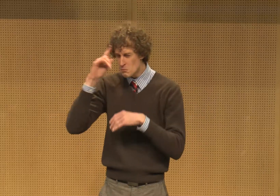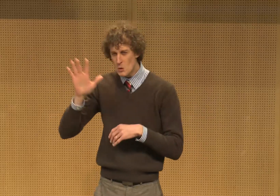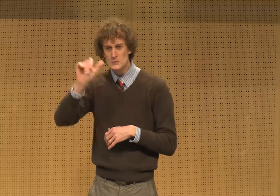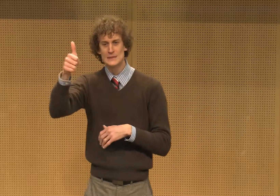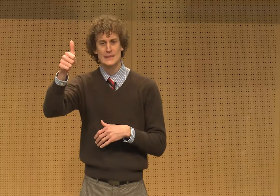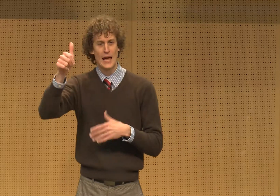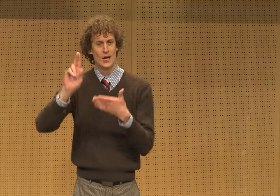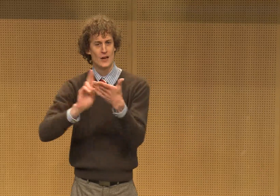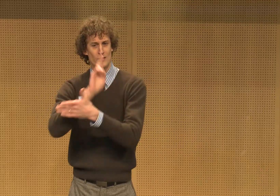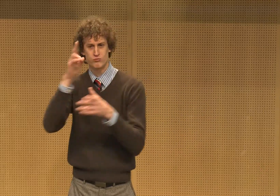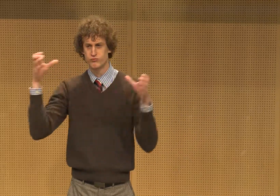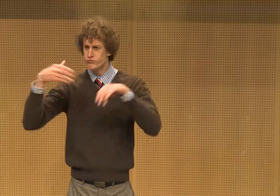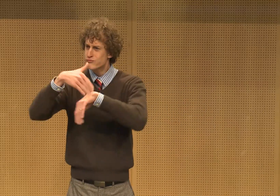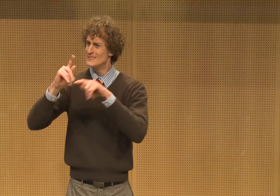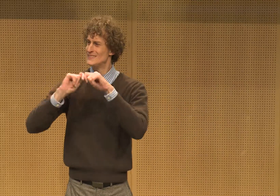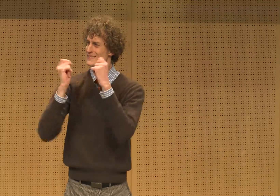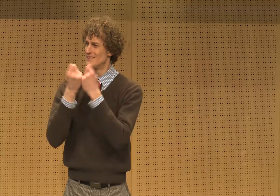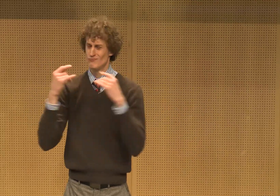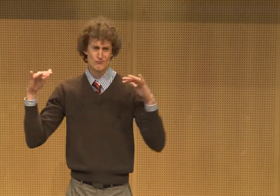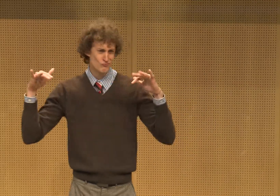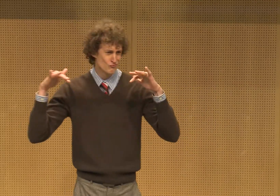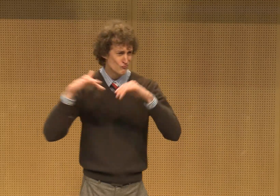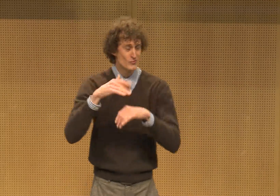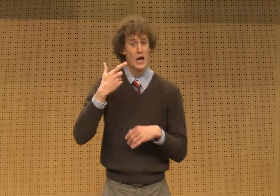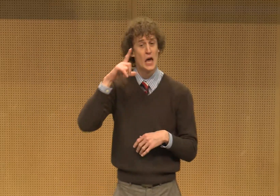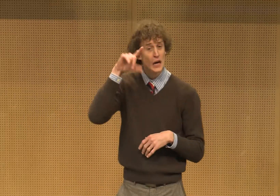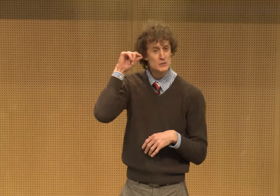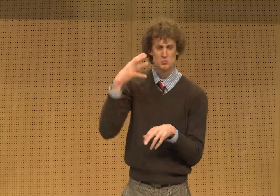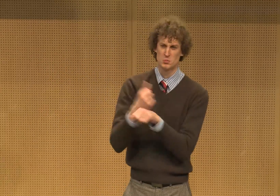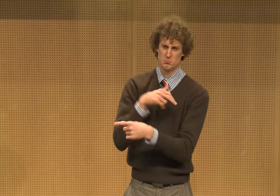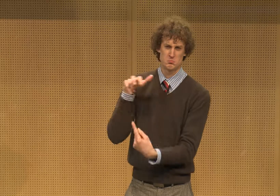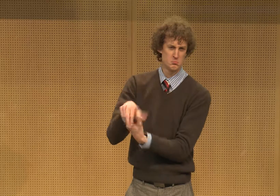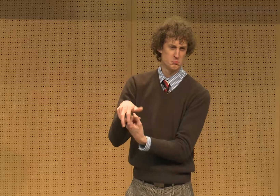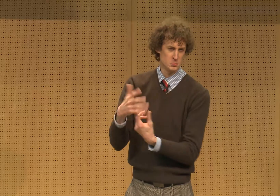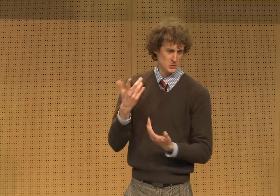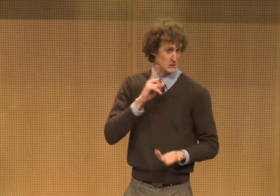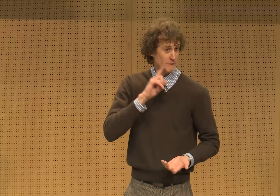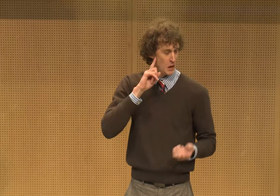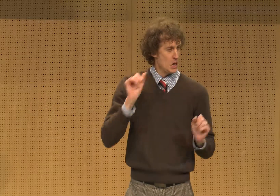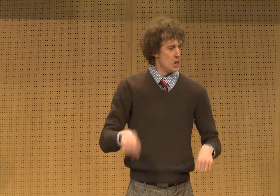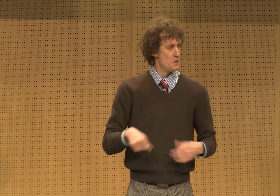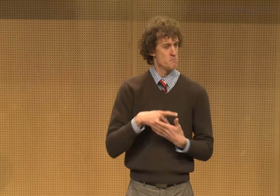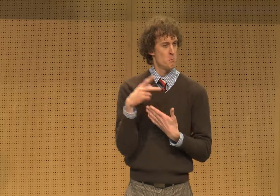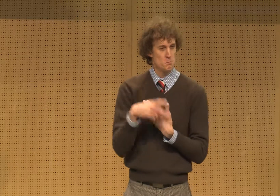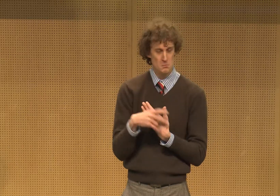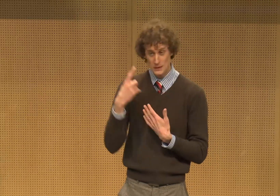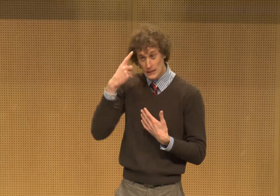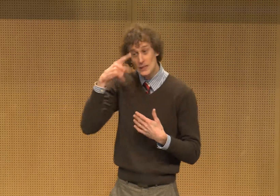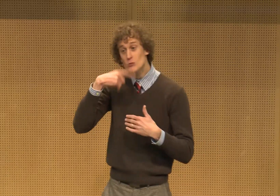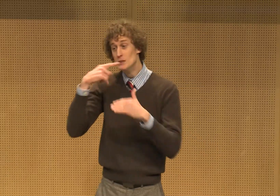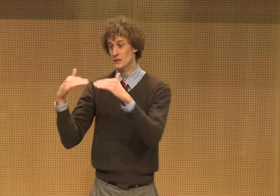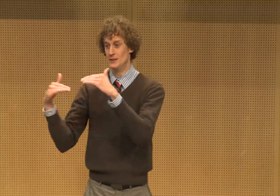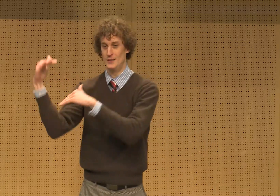and that was something probably 10 different universities sent teams. And Gallaudet was-- it was great for us